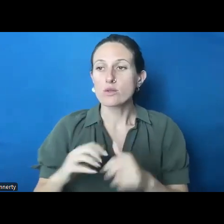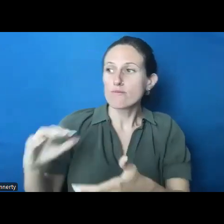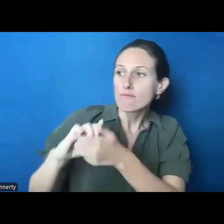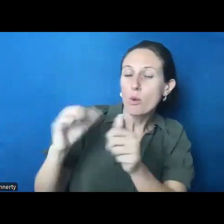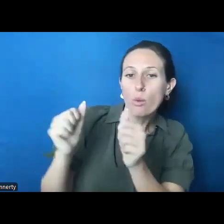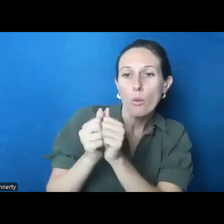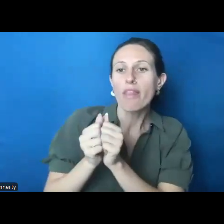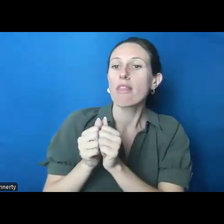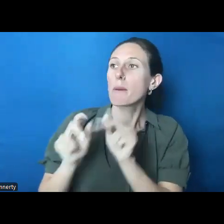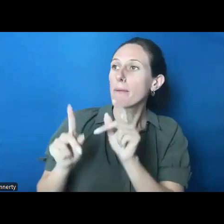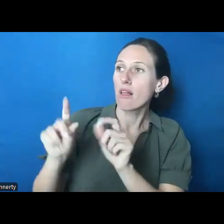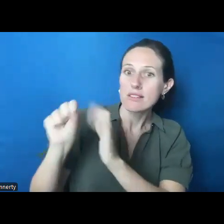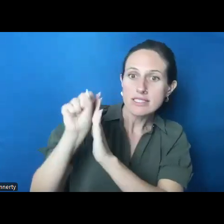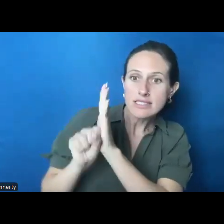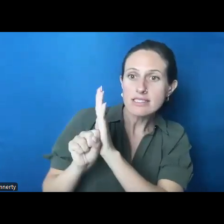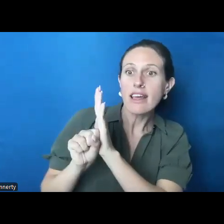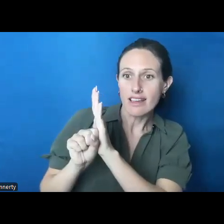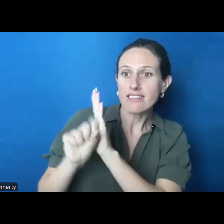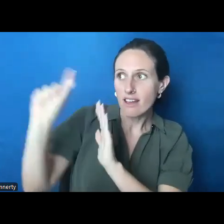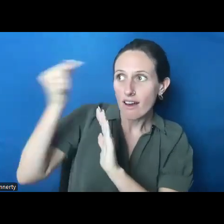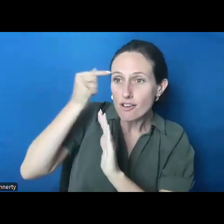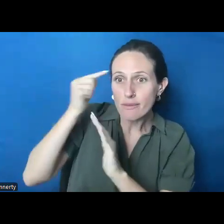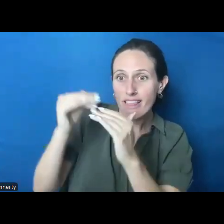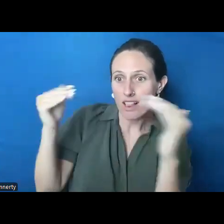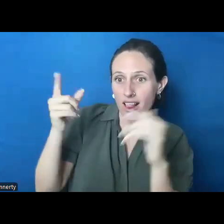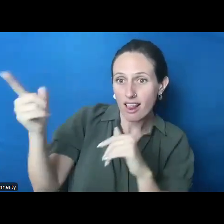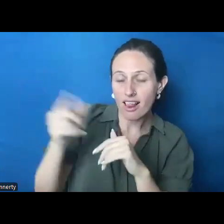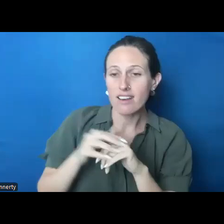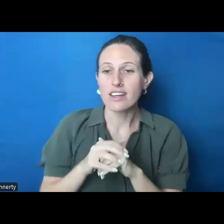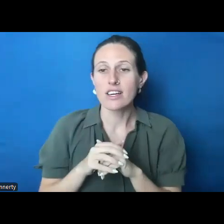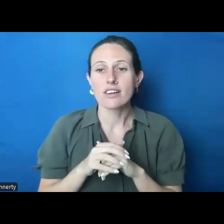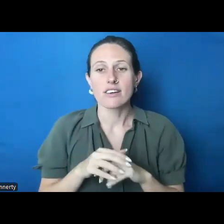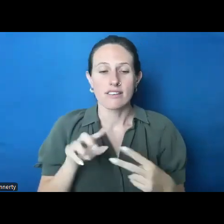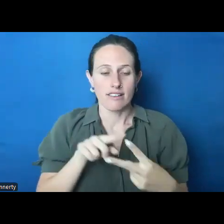with partners at the state level, including the Massachusetts architectural Architectural Access Board and